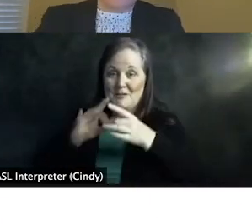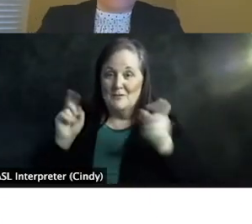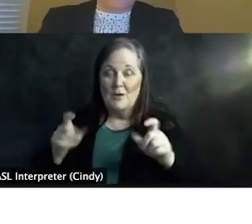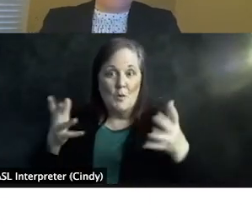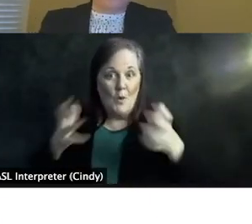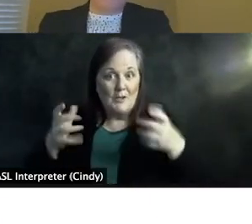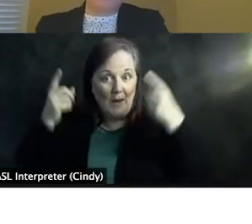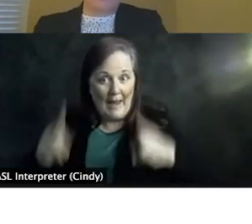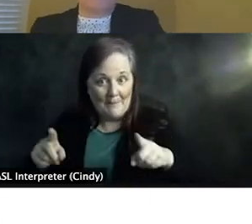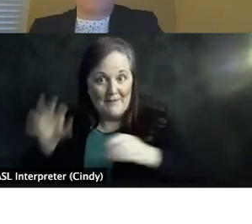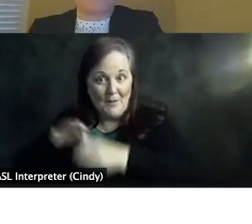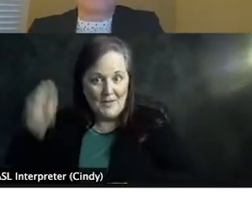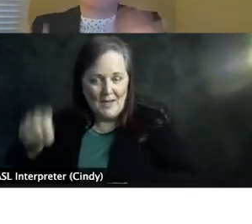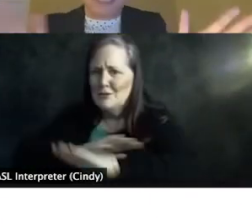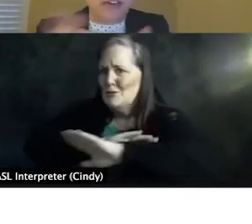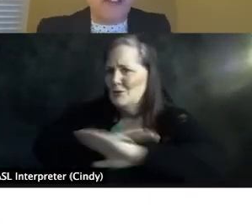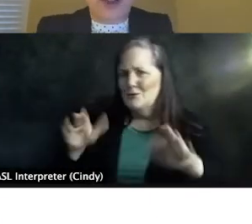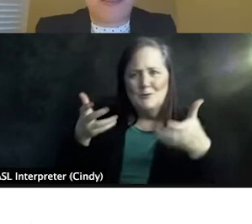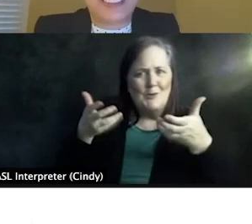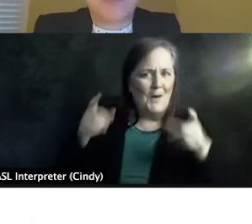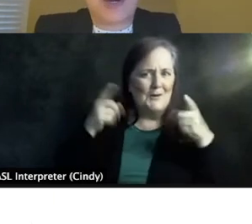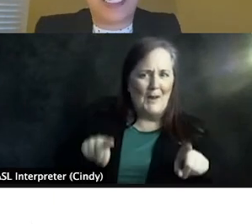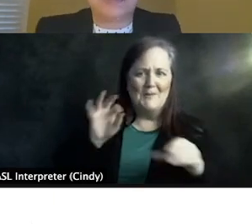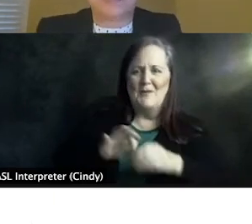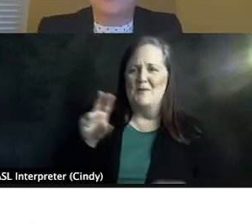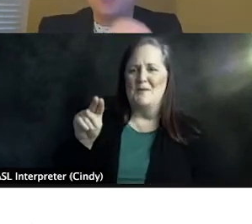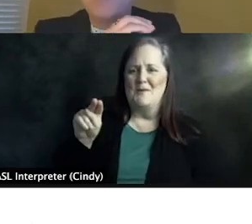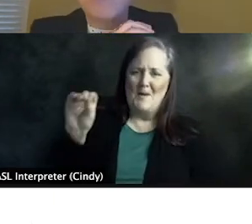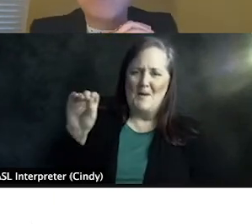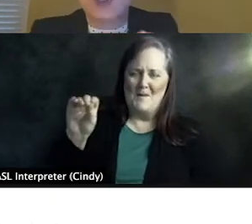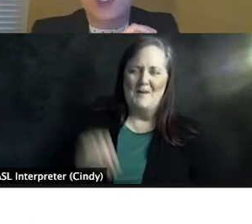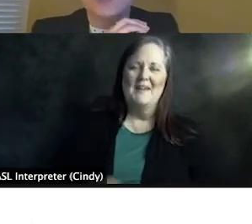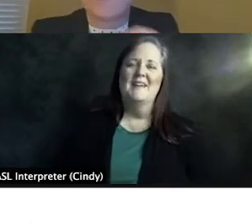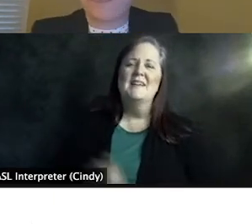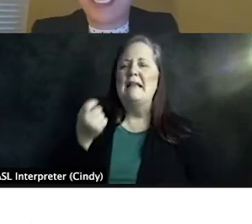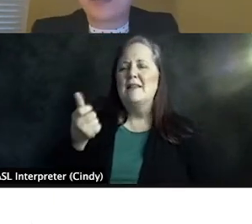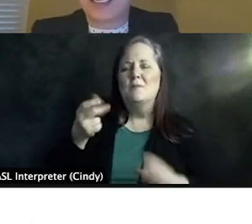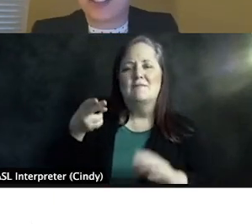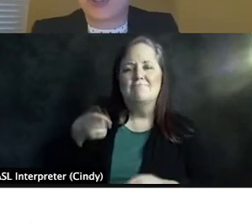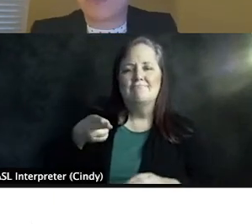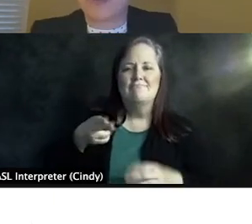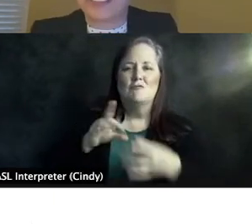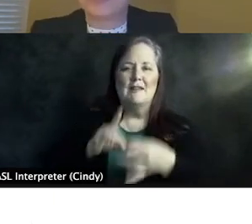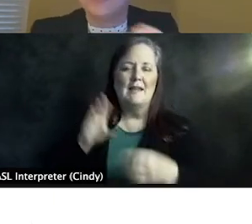So in terms of -- and the final piece, I'm sorry, is that no one would be charged fees as a condition of release.